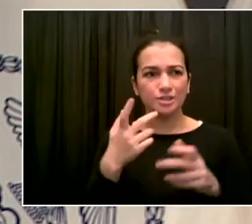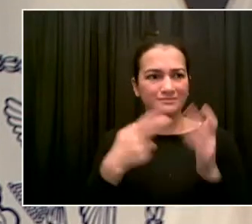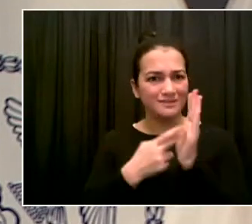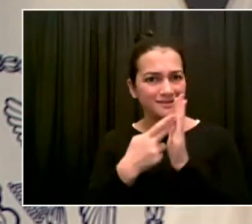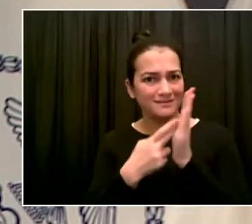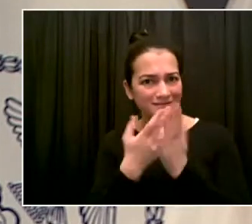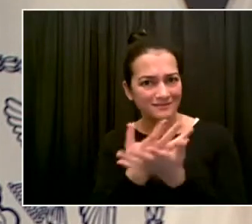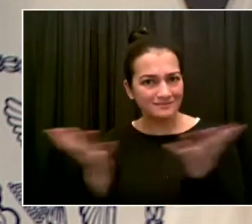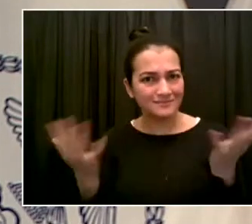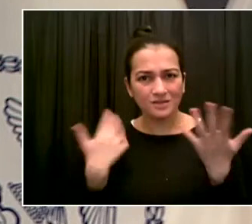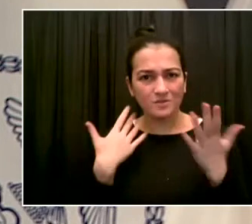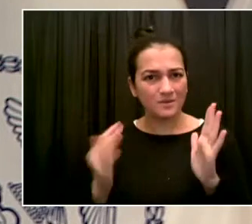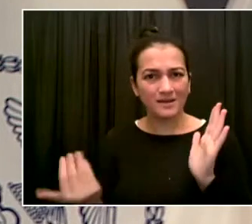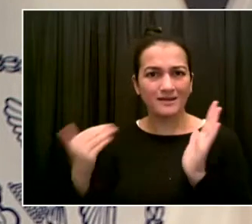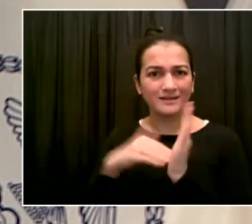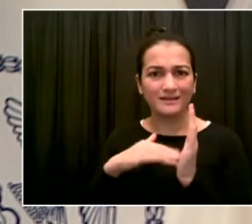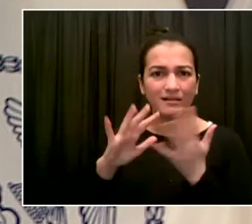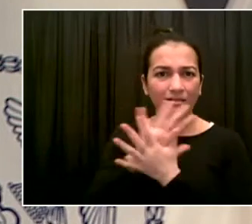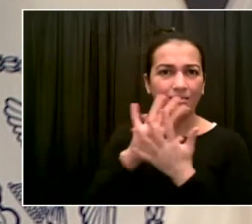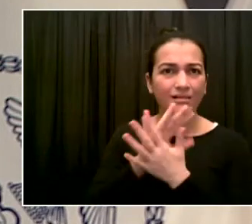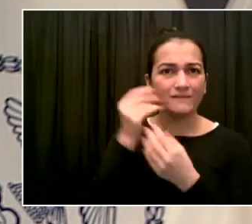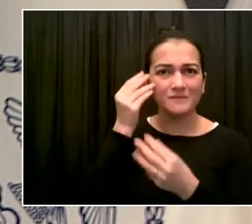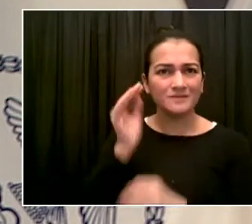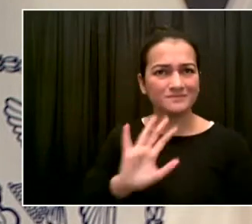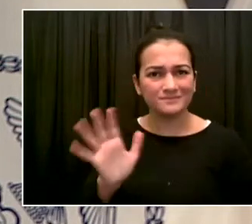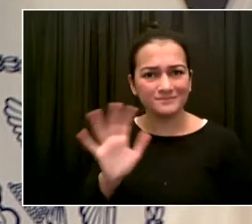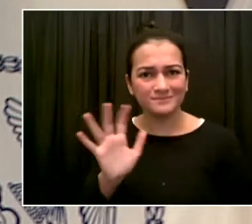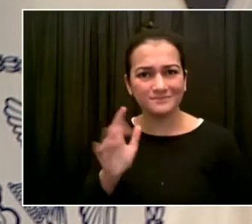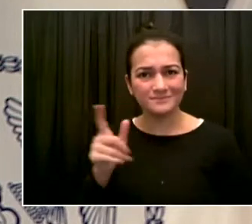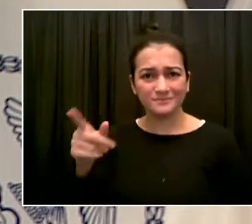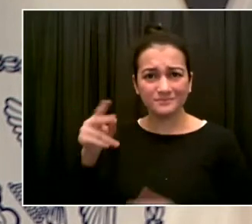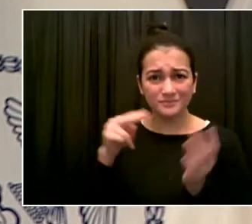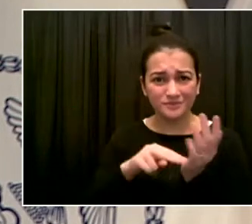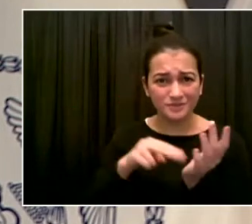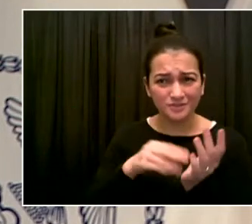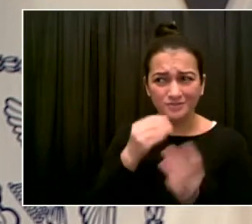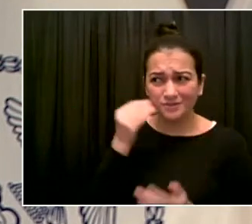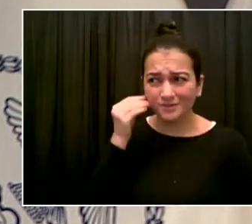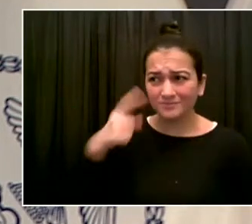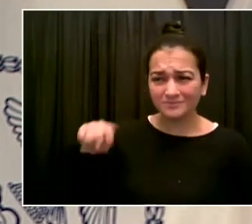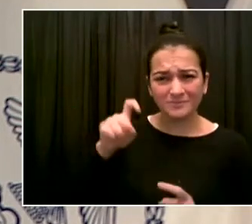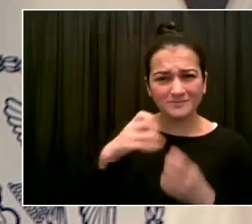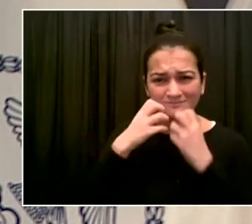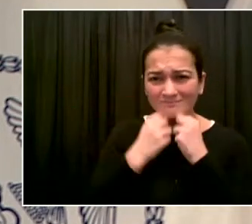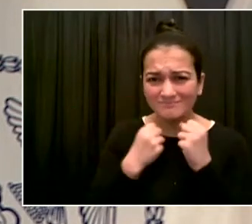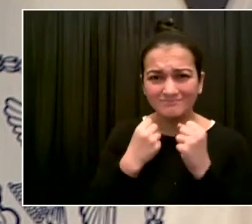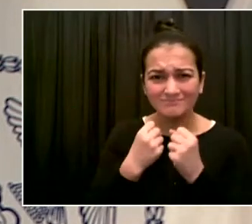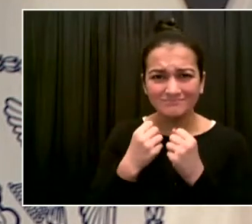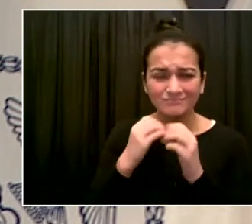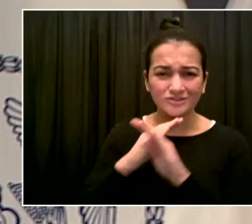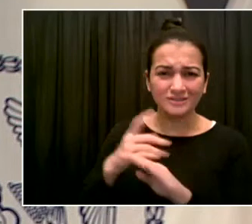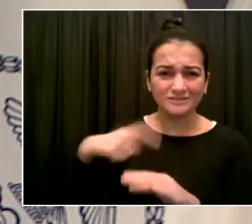MAKE SURE THIS CAN NEVER HAPEPN AGAIN AND SOMETHING AS PRECIOUS AS THE WAY WE PRTOECT OUR SENIORS IS DONE RIGHT IN